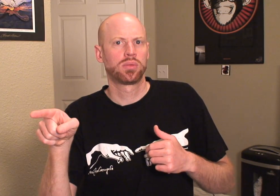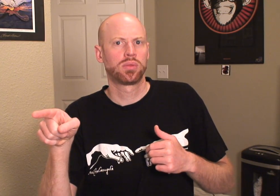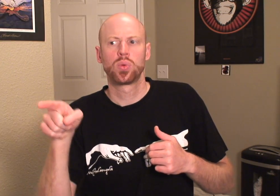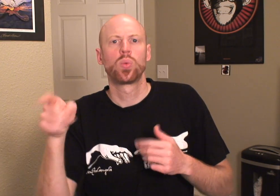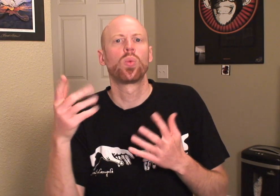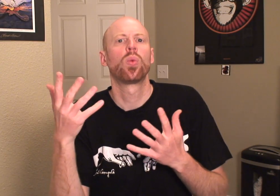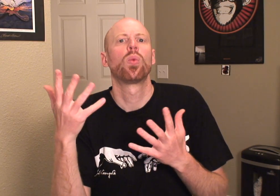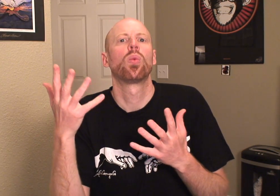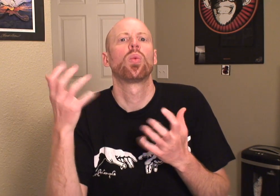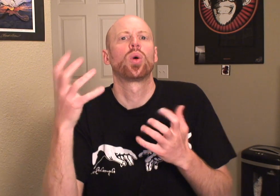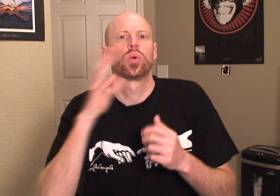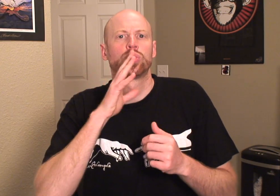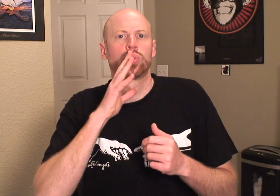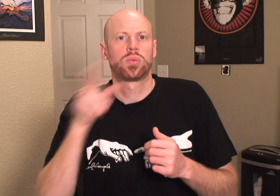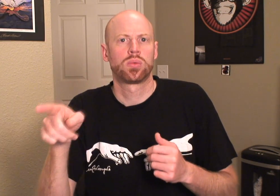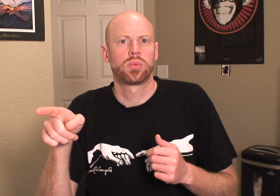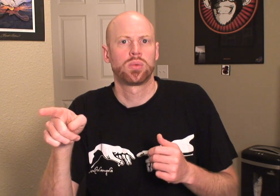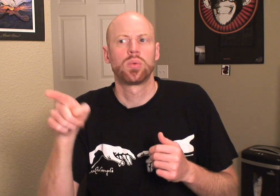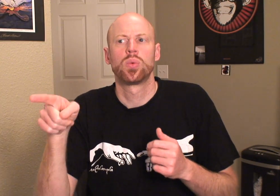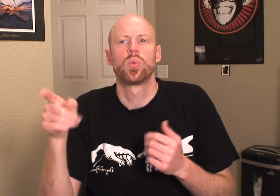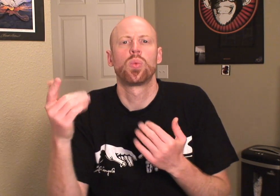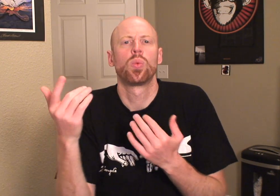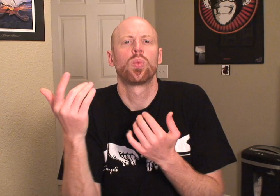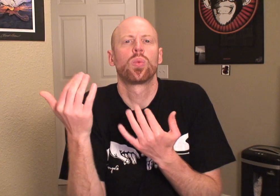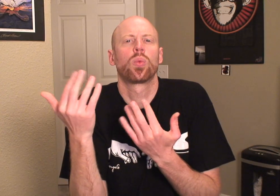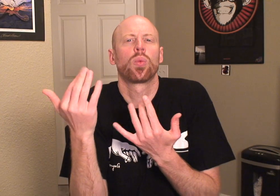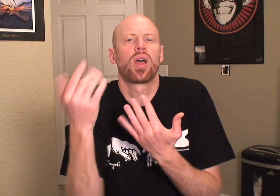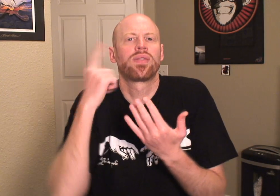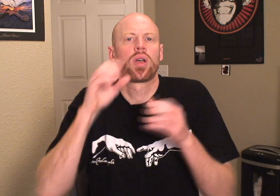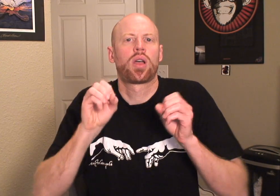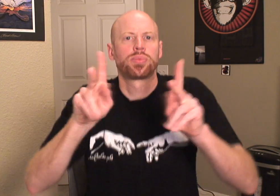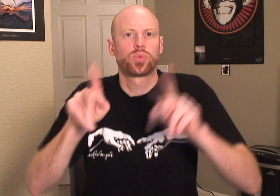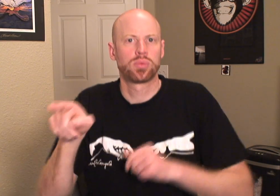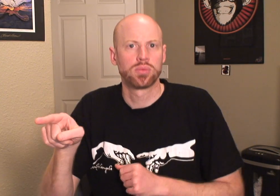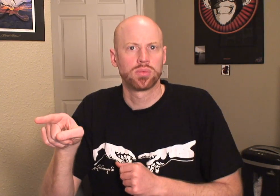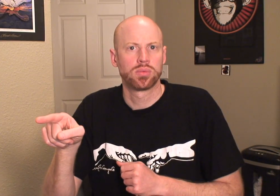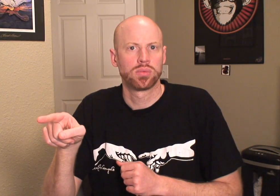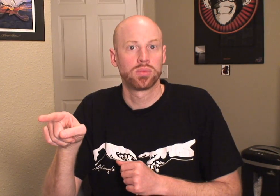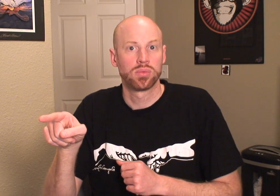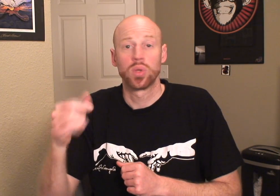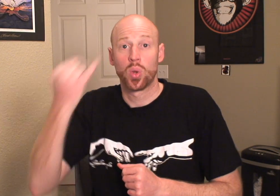has something to say, is waiting for an opportunity to take a turn.